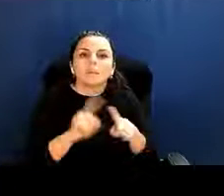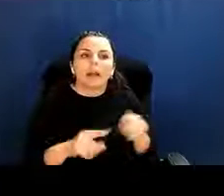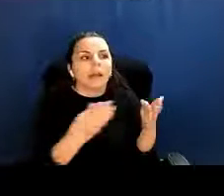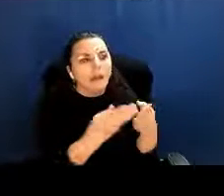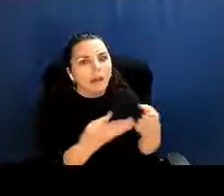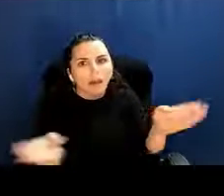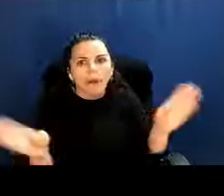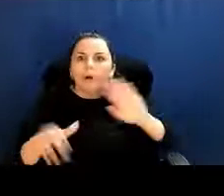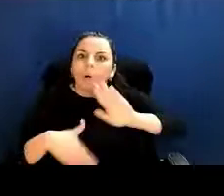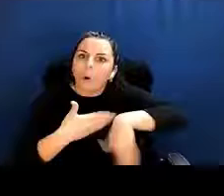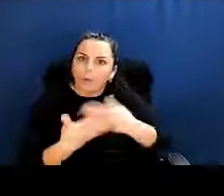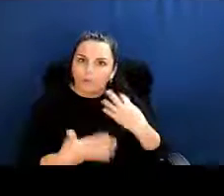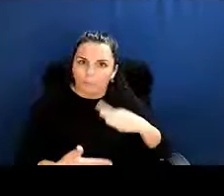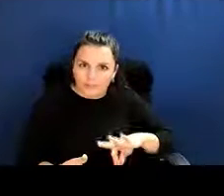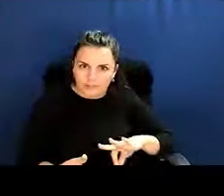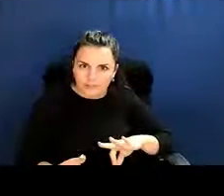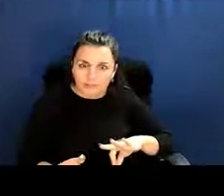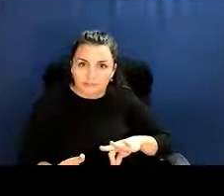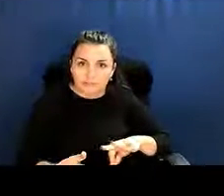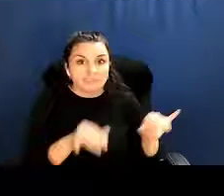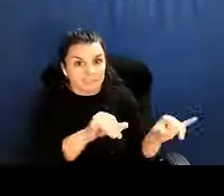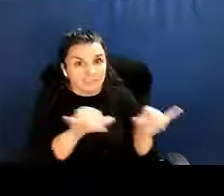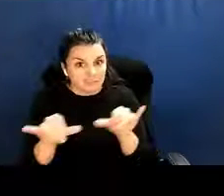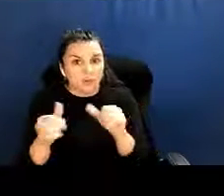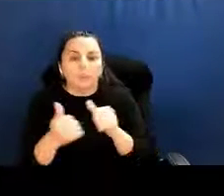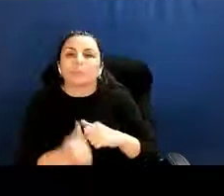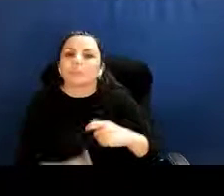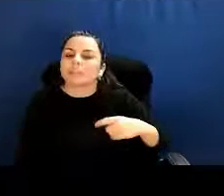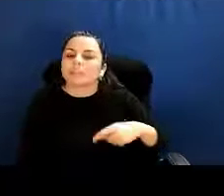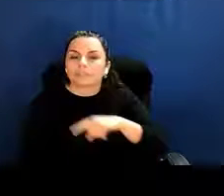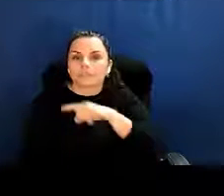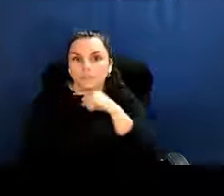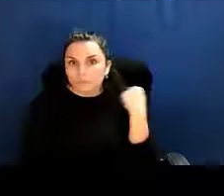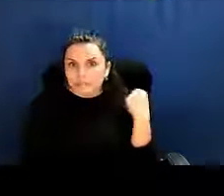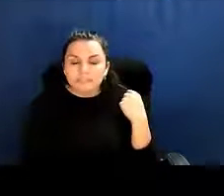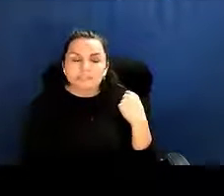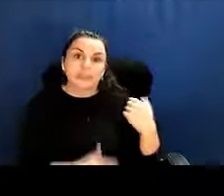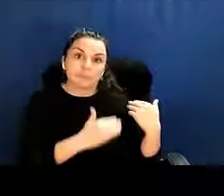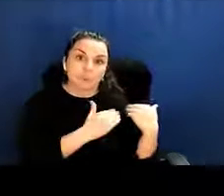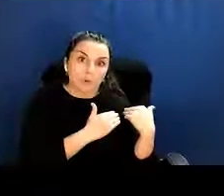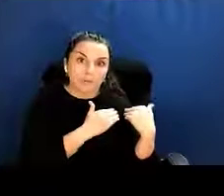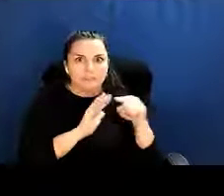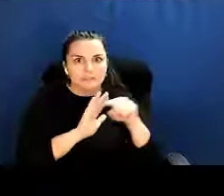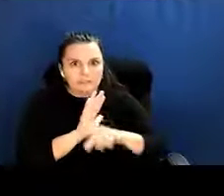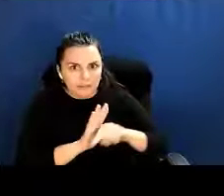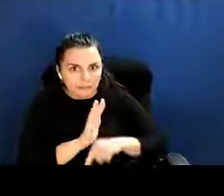and look at research burdens from the perspective of equitable selection of subjects,